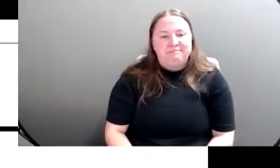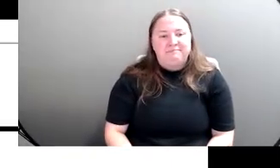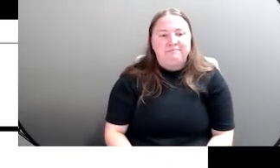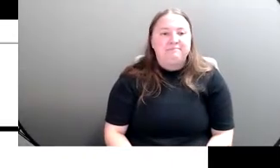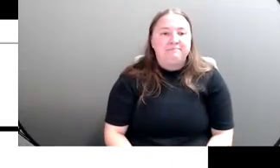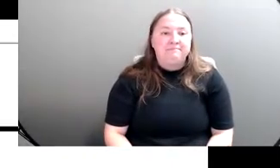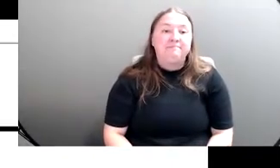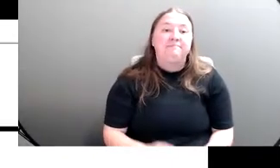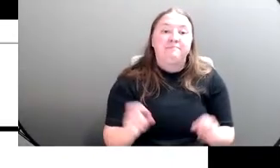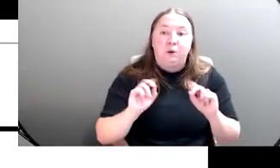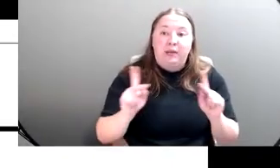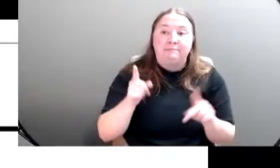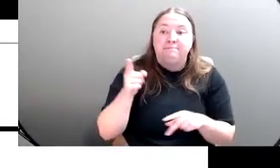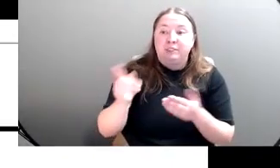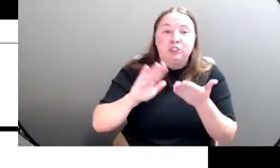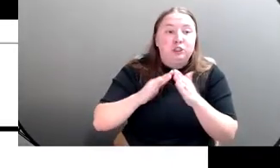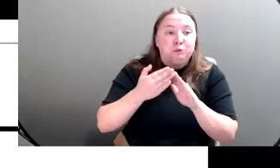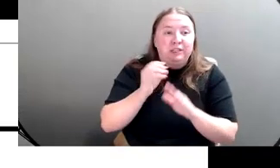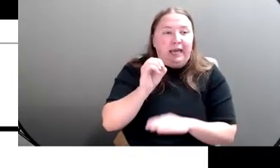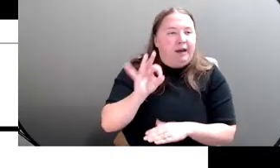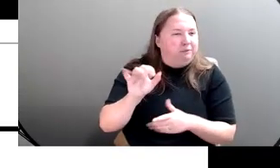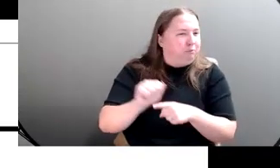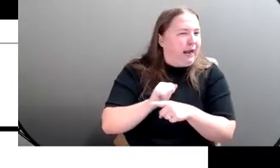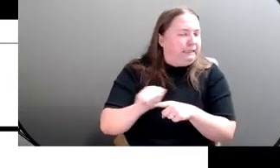Okay. So the community of practice is something